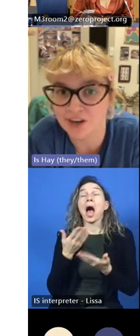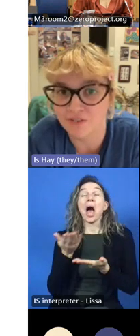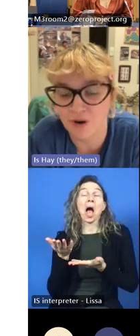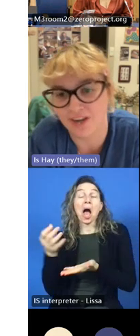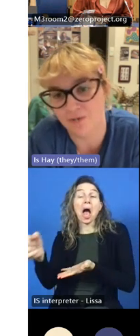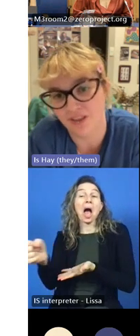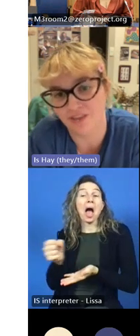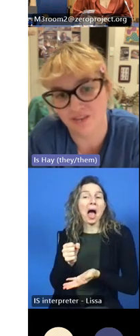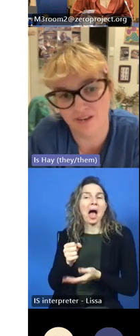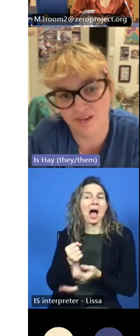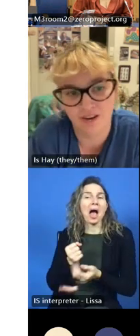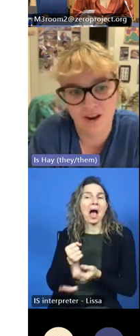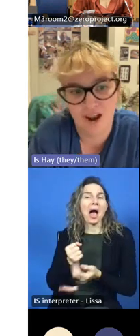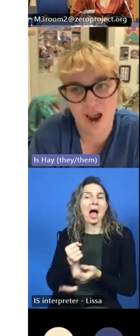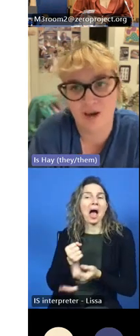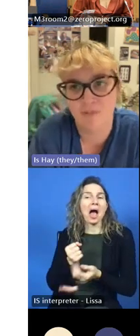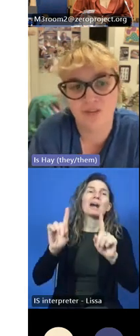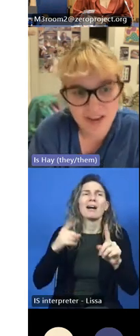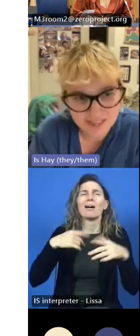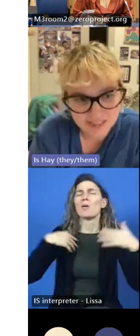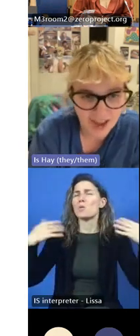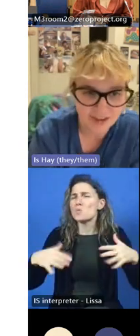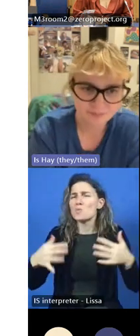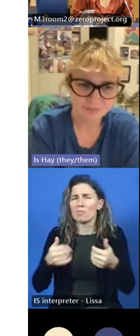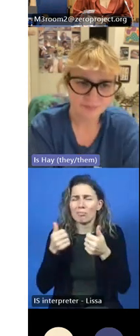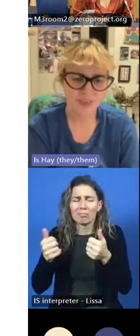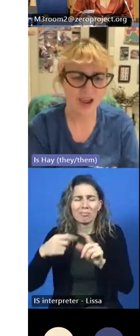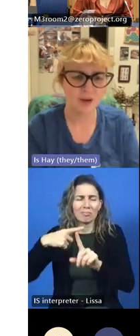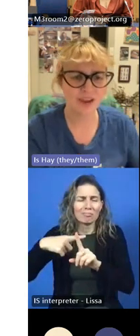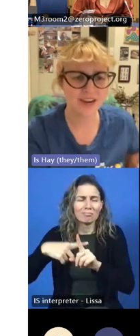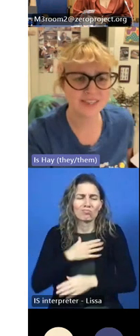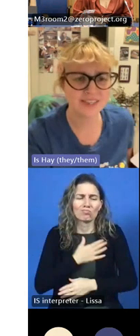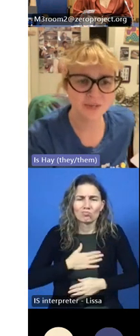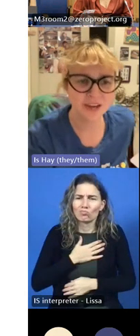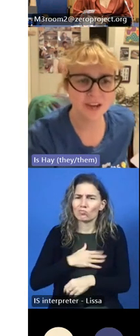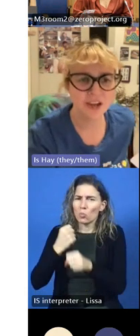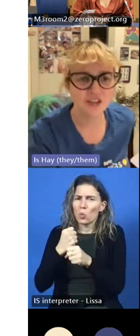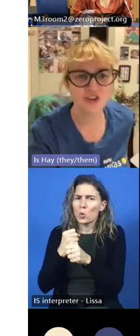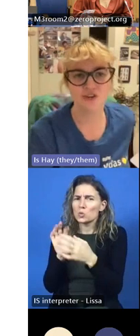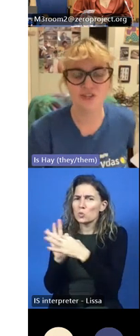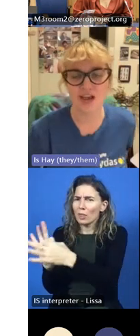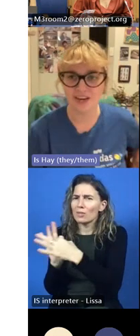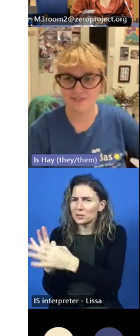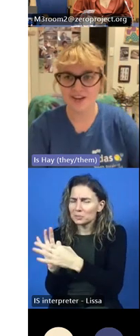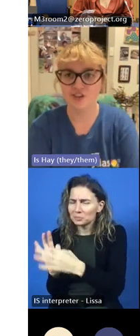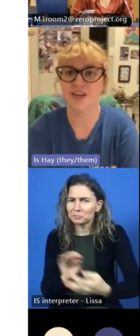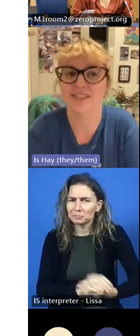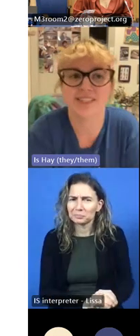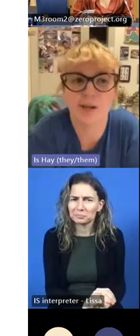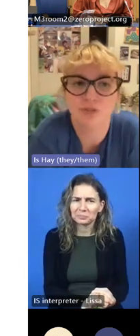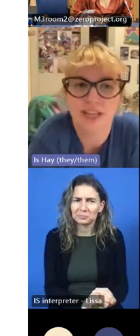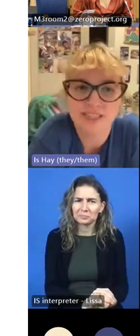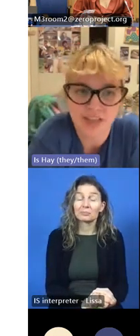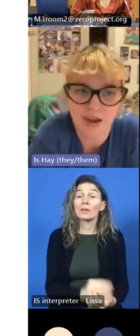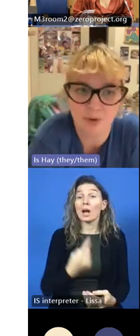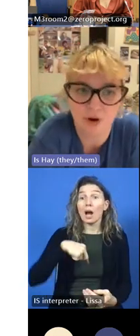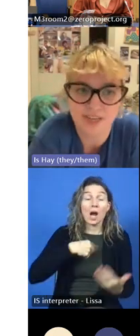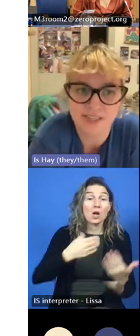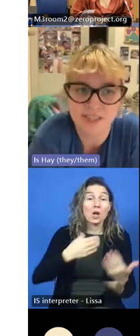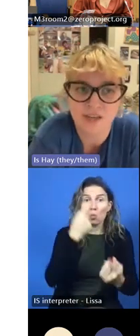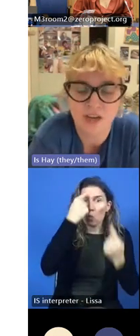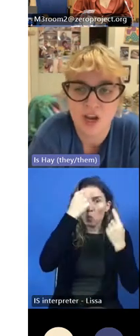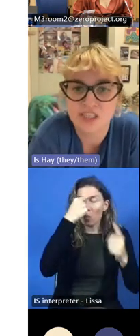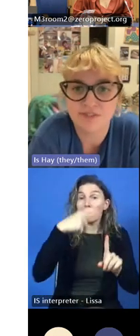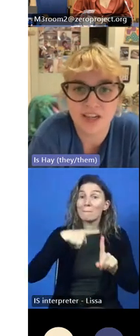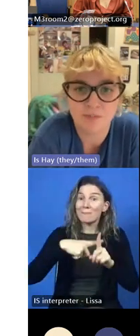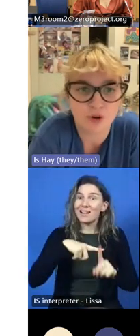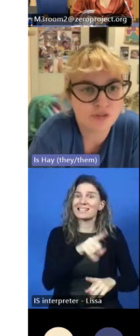pleasure of working with. We are continuing to use our disabled lead design processes to develop more